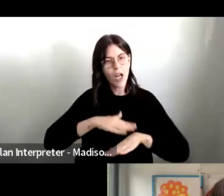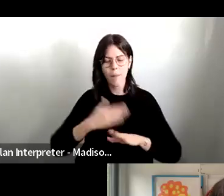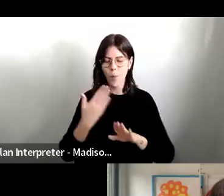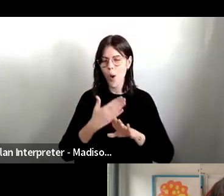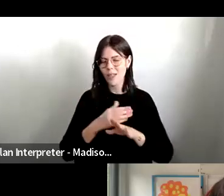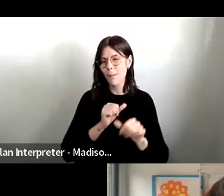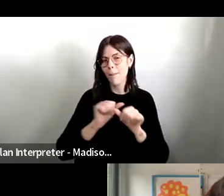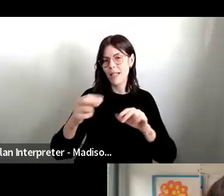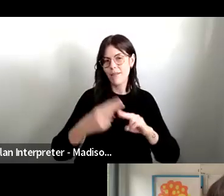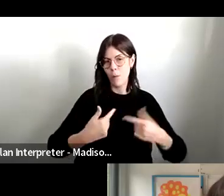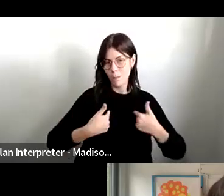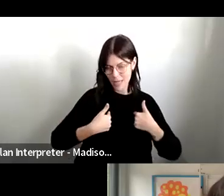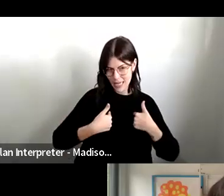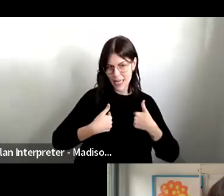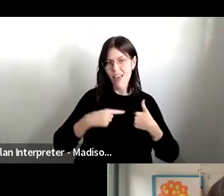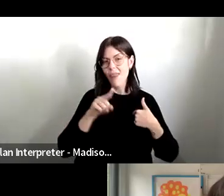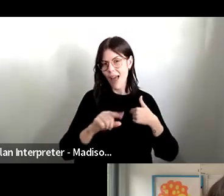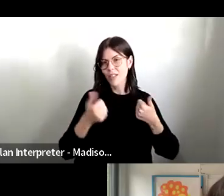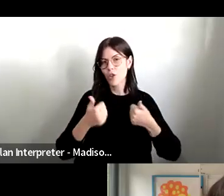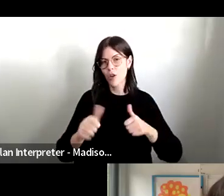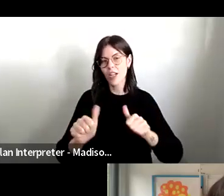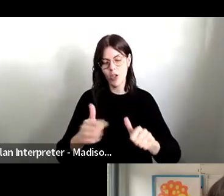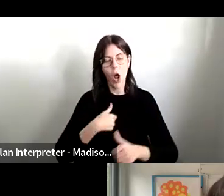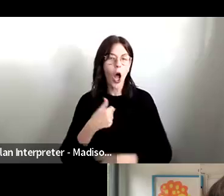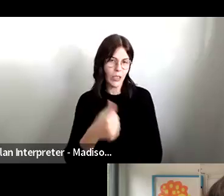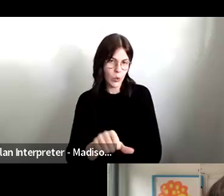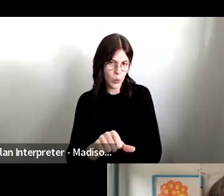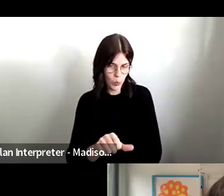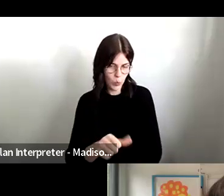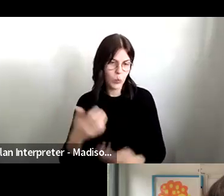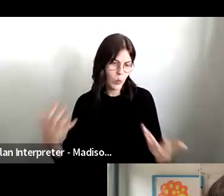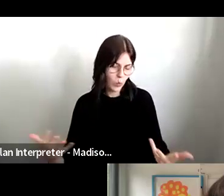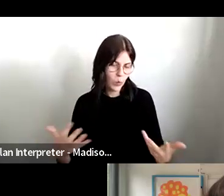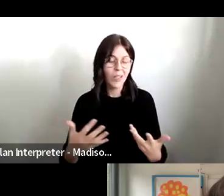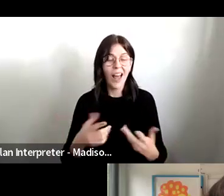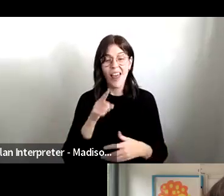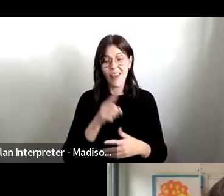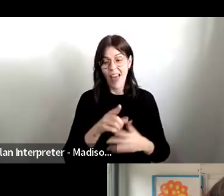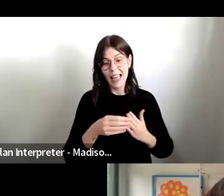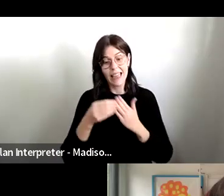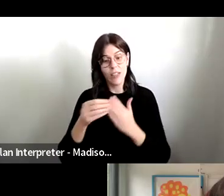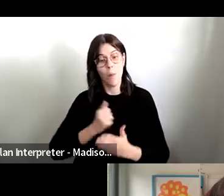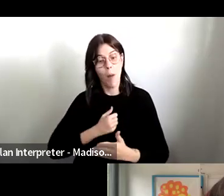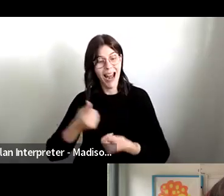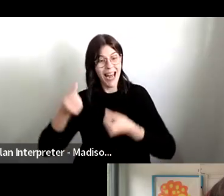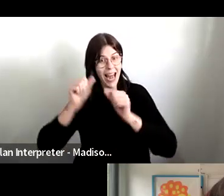me. That's been a strategy I've taken, which also perhaps leads to my next point, which is, I tend